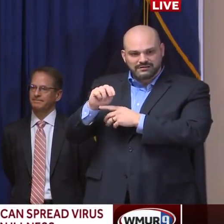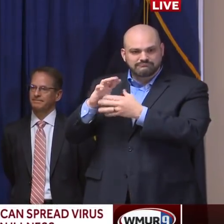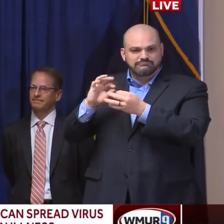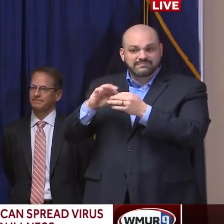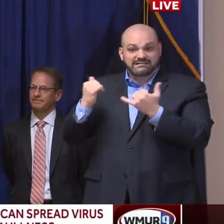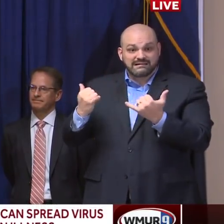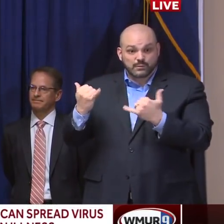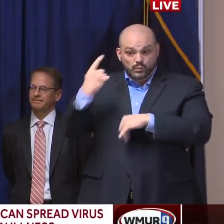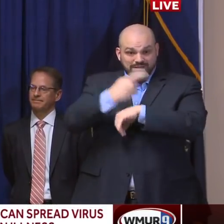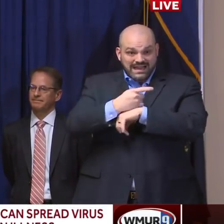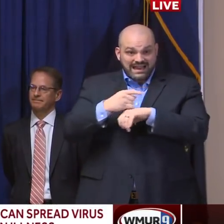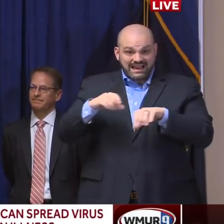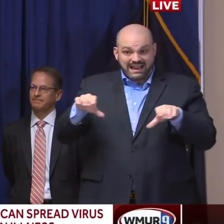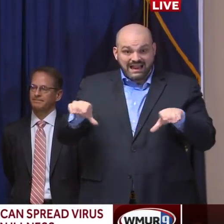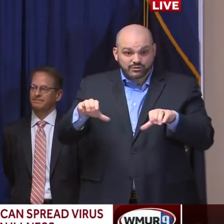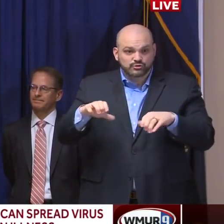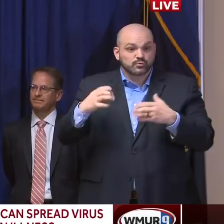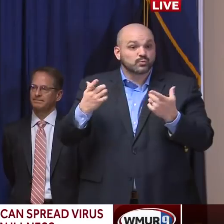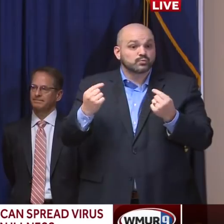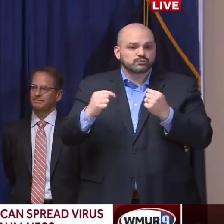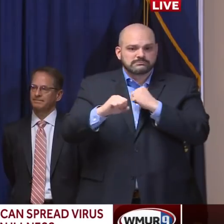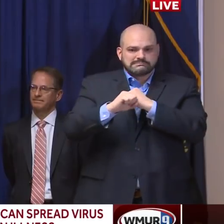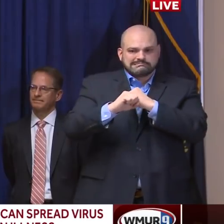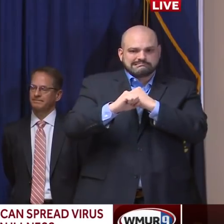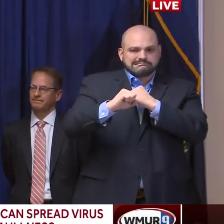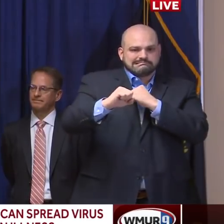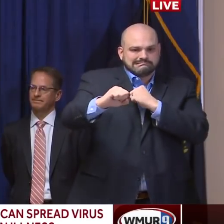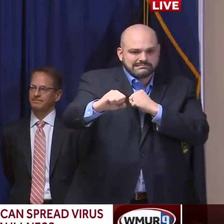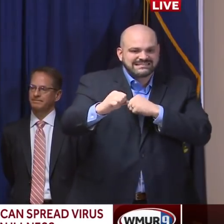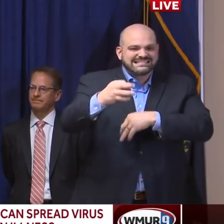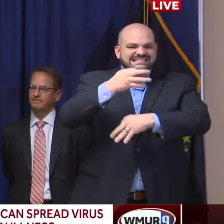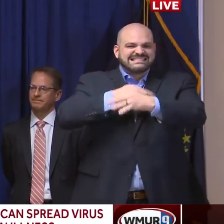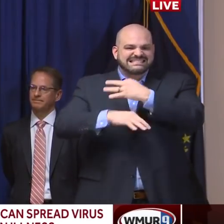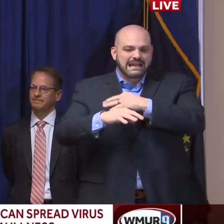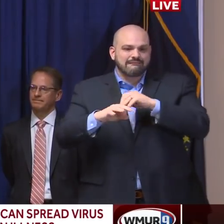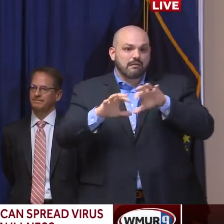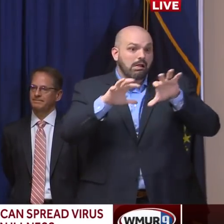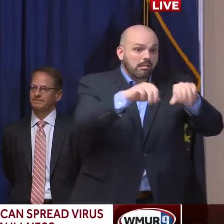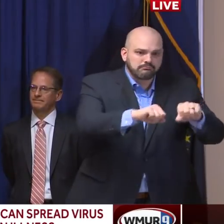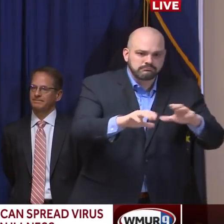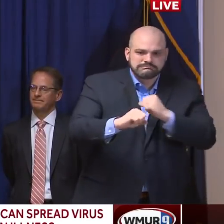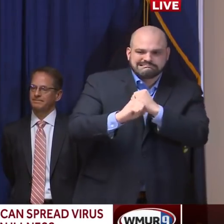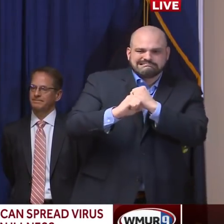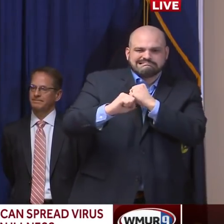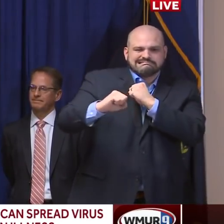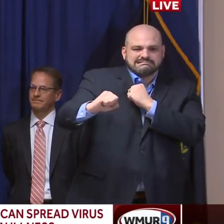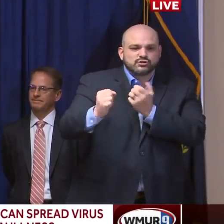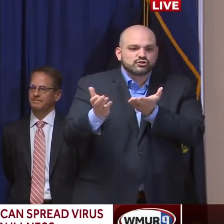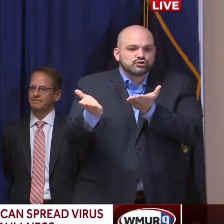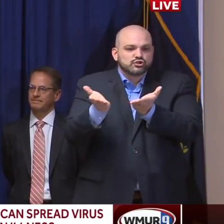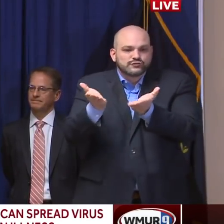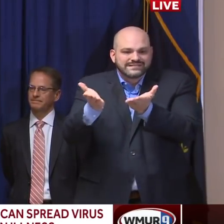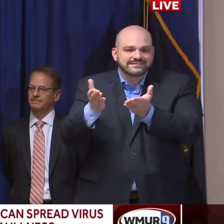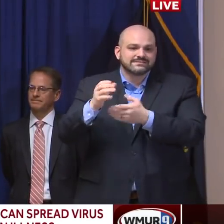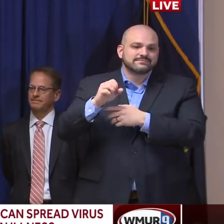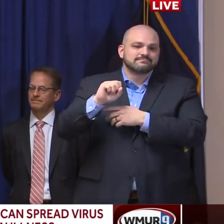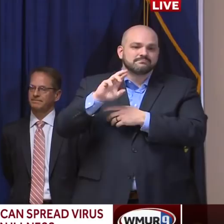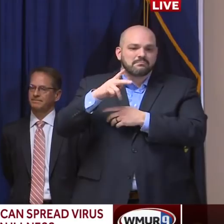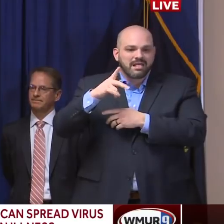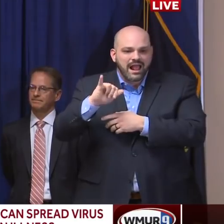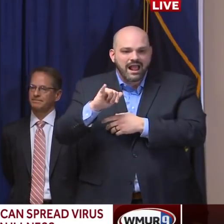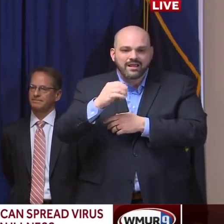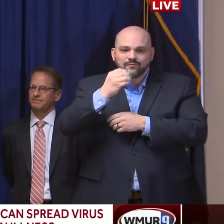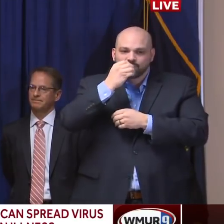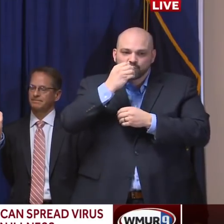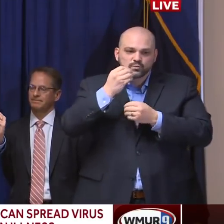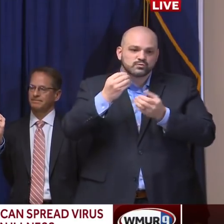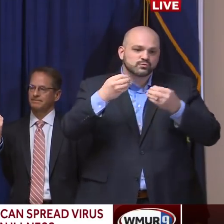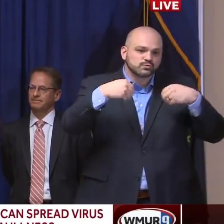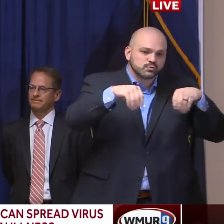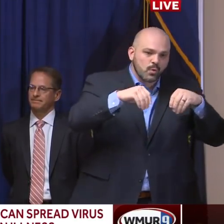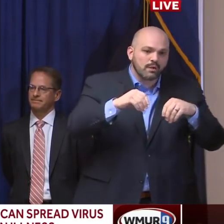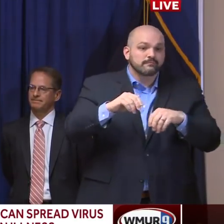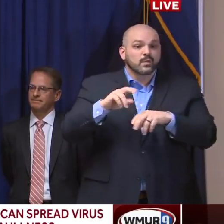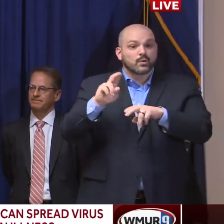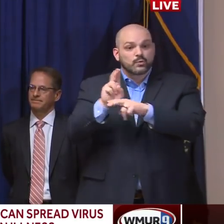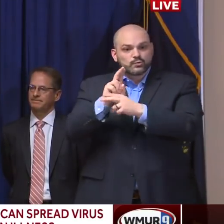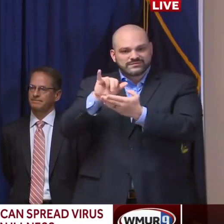BUT AS DR. CHAN WAS ALLUDING TO, OUR ACTIONS TODAY ARE ABOUT STRETCHING THE SITUATION OUT AS OPPOSED TO HAVING A RUN ON THE HEALTH OR AND SERVICES AND SUPPLIES AND OUR COMMUNITY AND